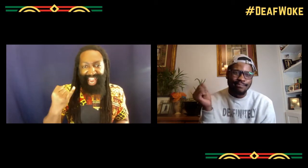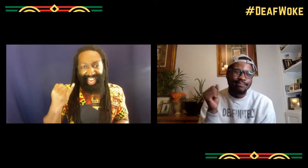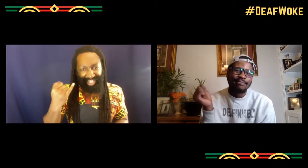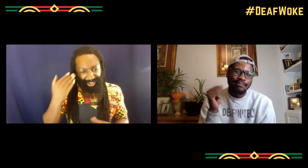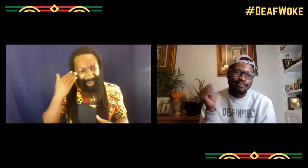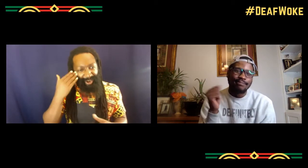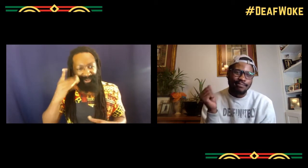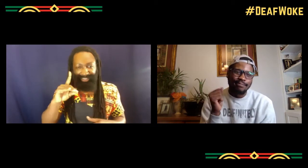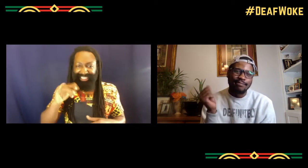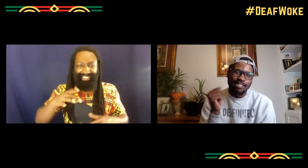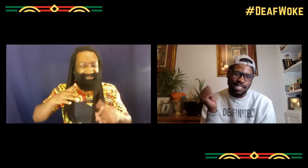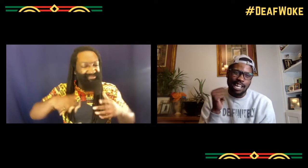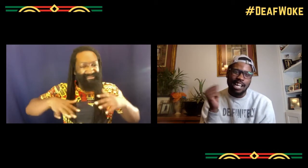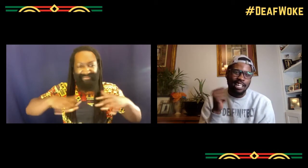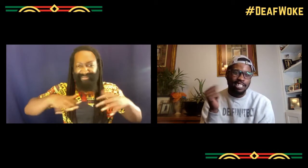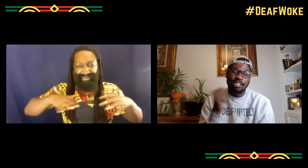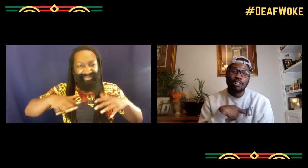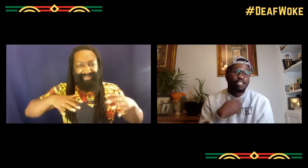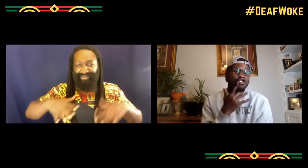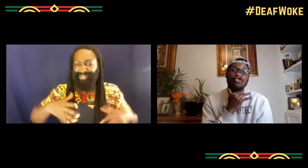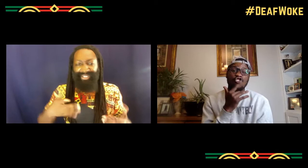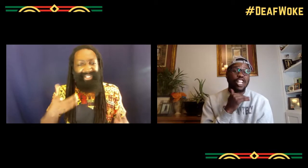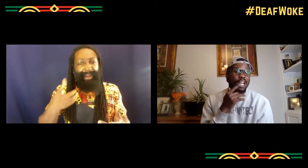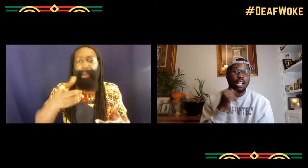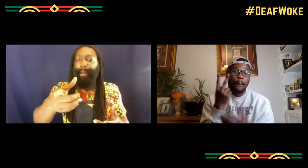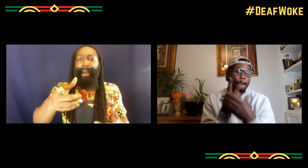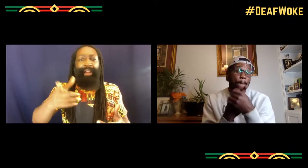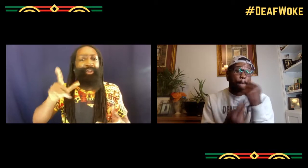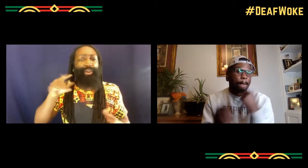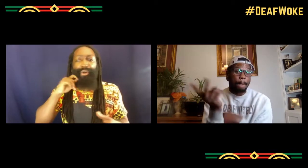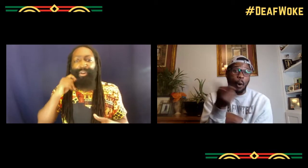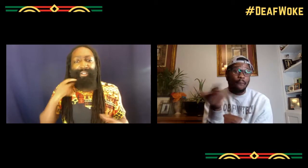And I see AR Mechar and oh, just.